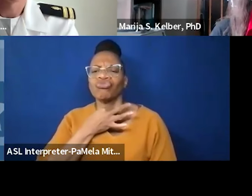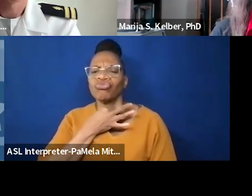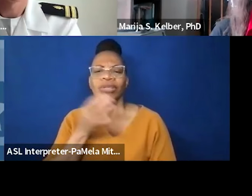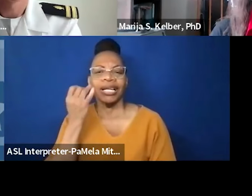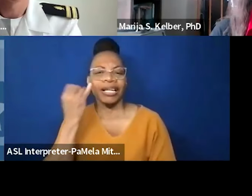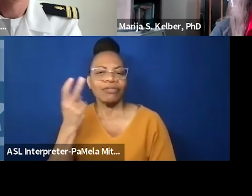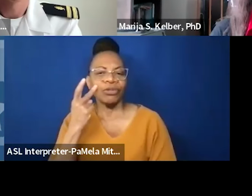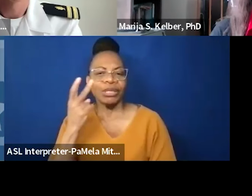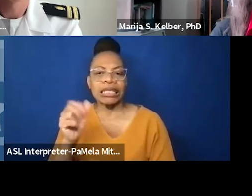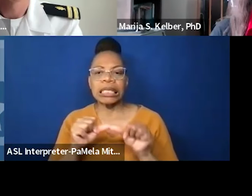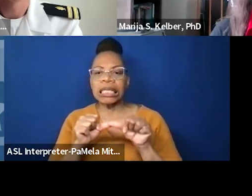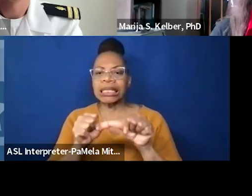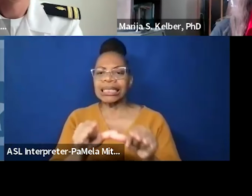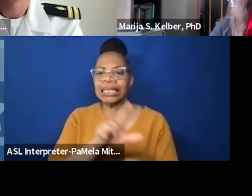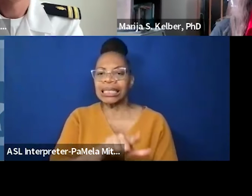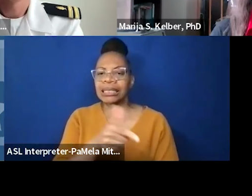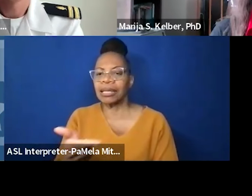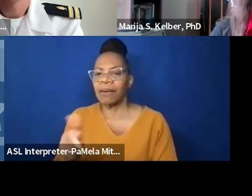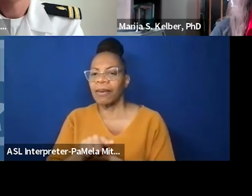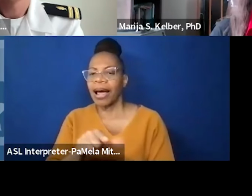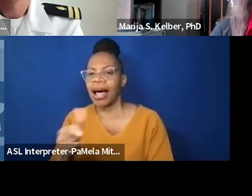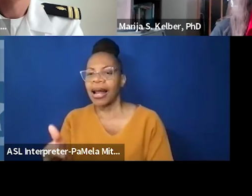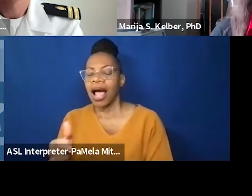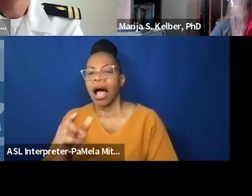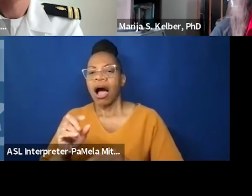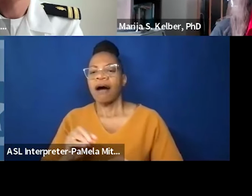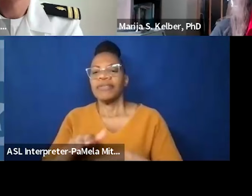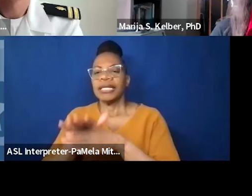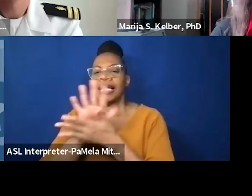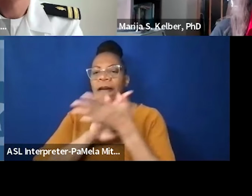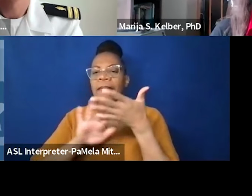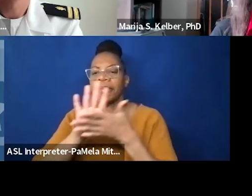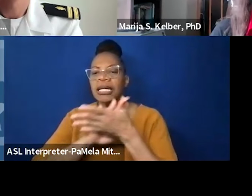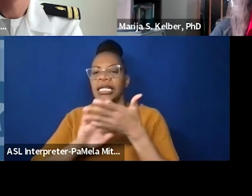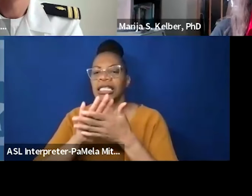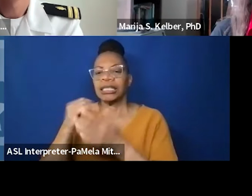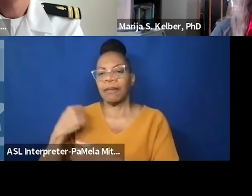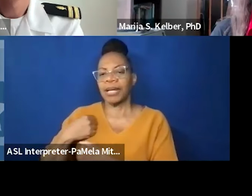a consistent pattern of the implicit aspects of military culture across generations: